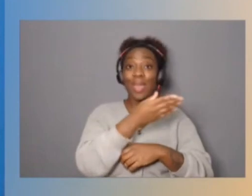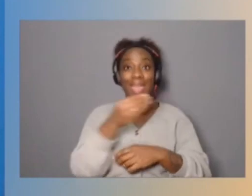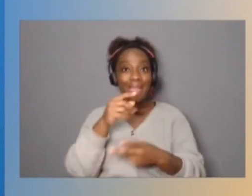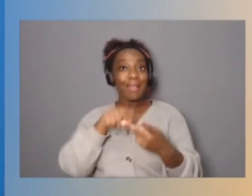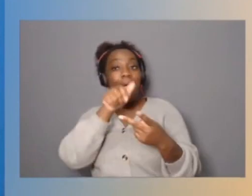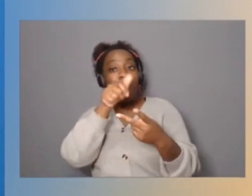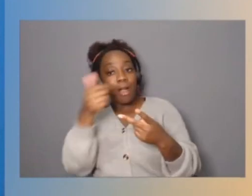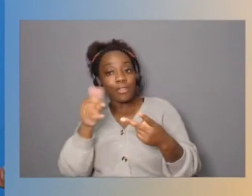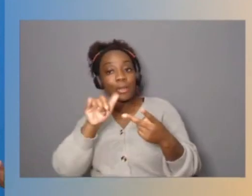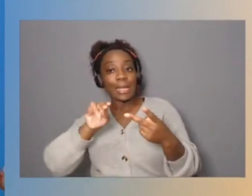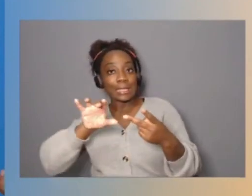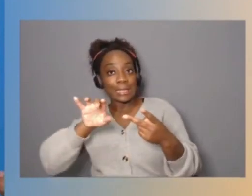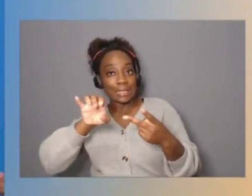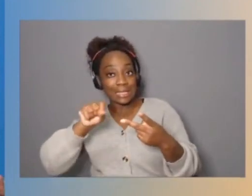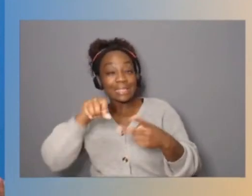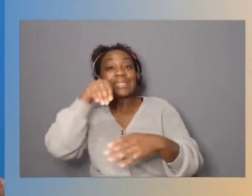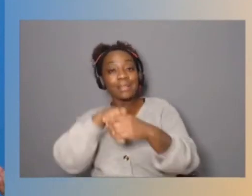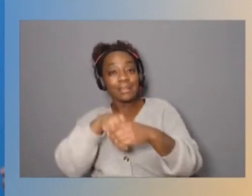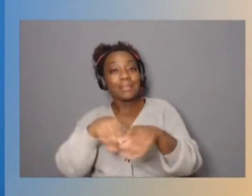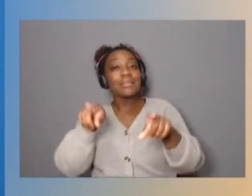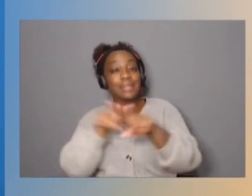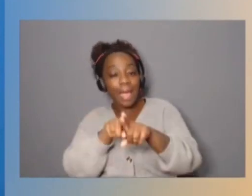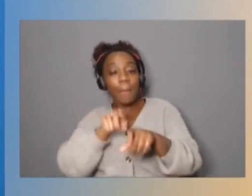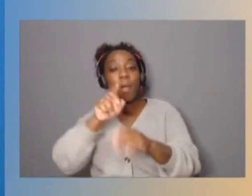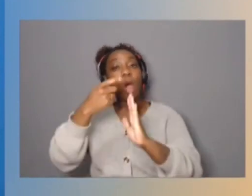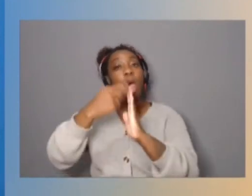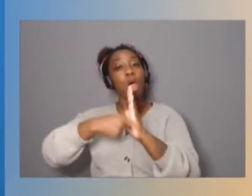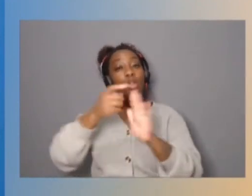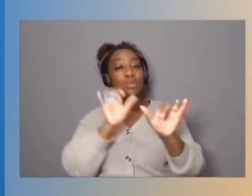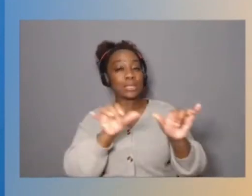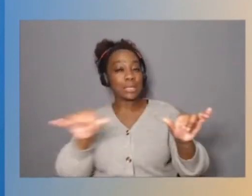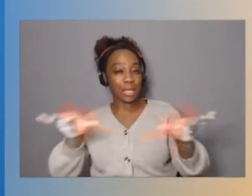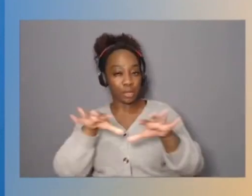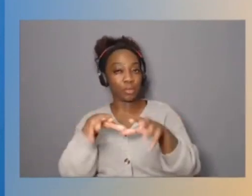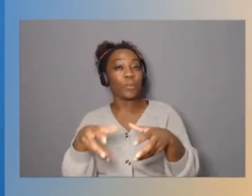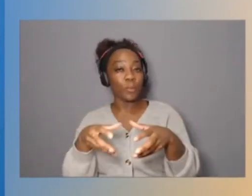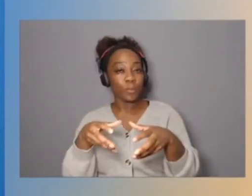in the same auto scaling group by working with your armies.